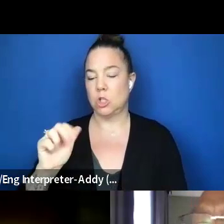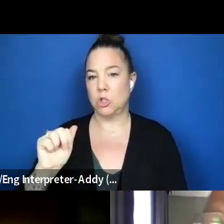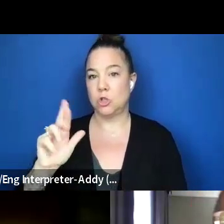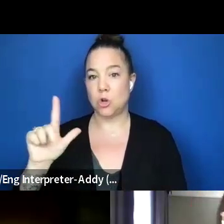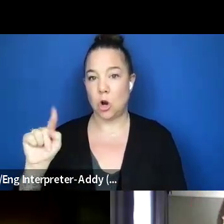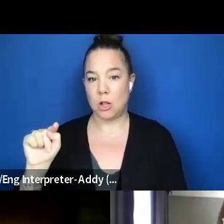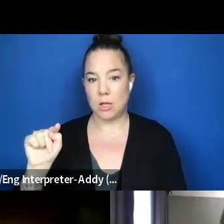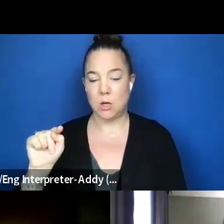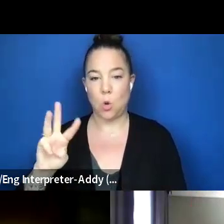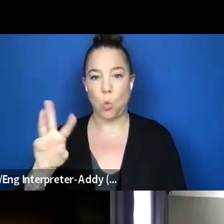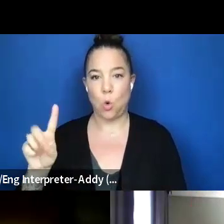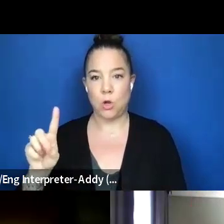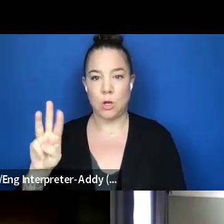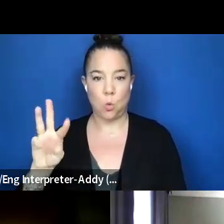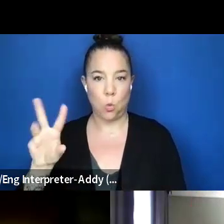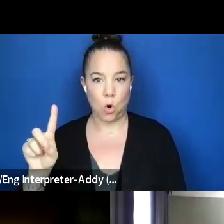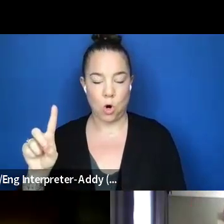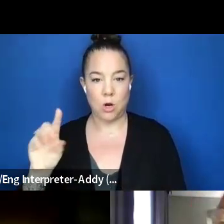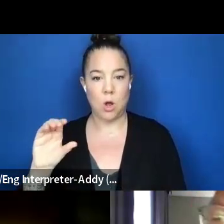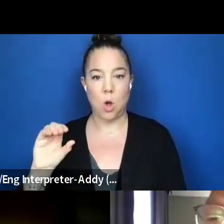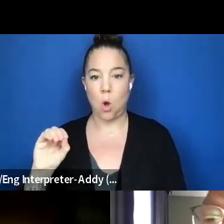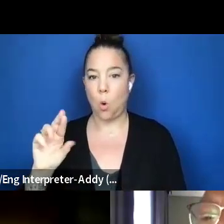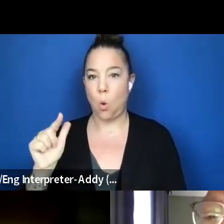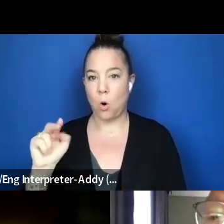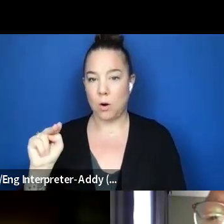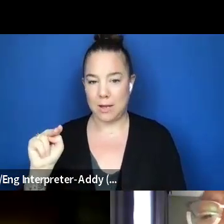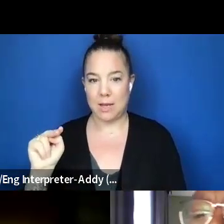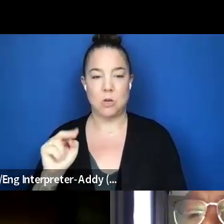Adeleigh Belyeu: Organ Transplant Disability, Discrimination Prevention Act.